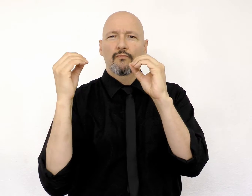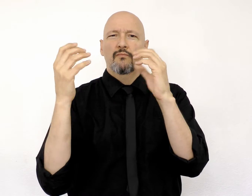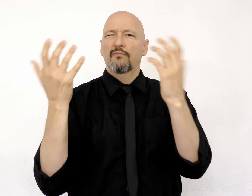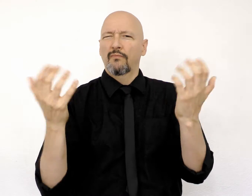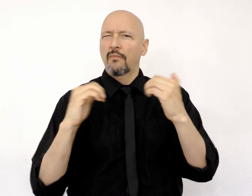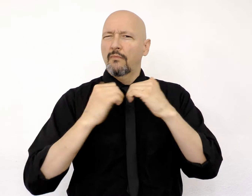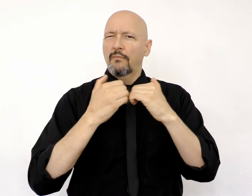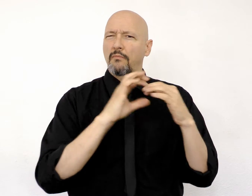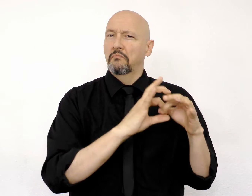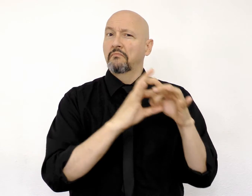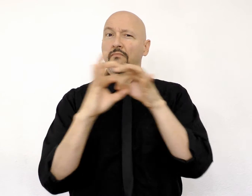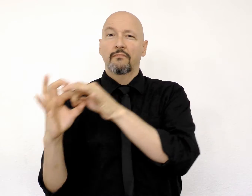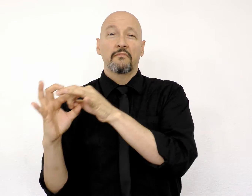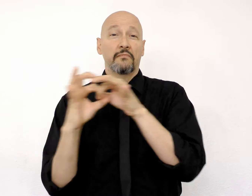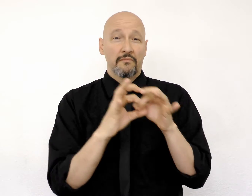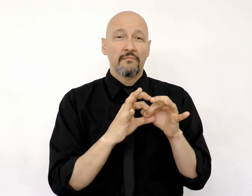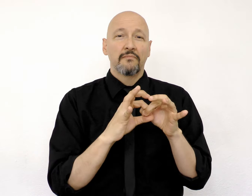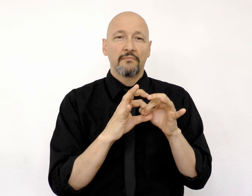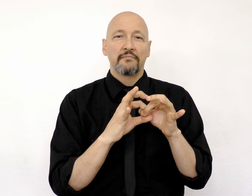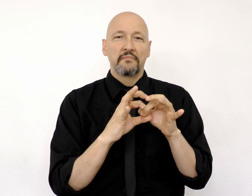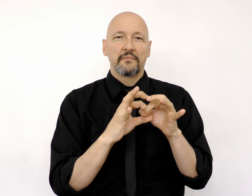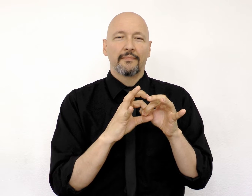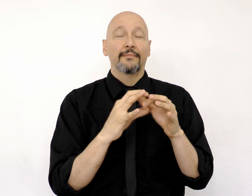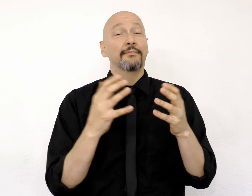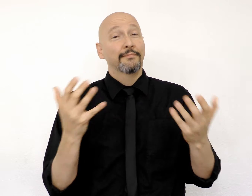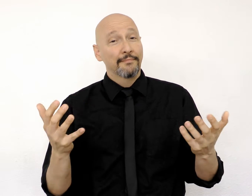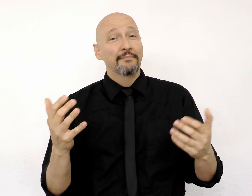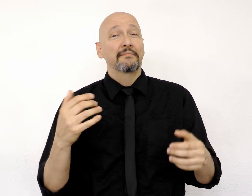and what are the connections.